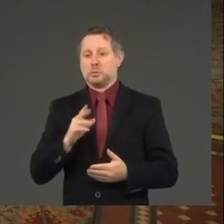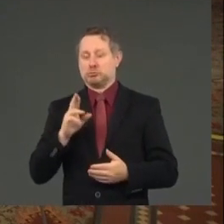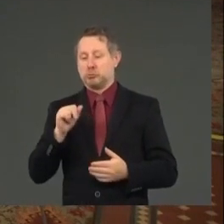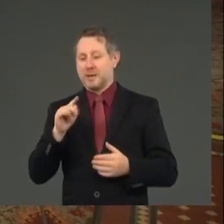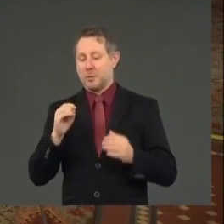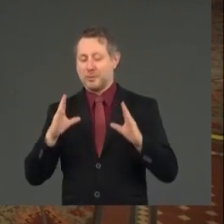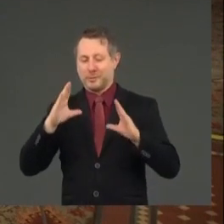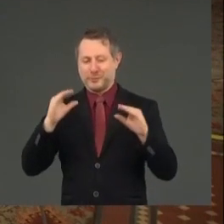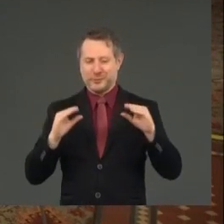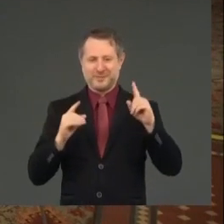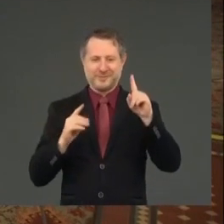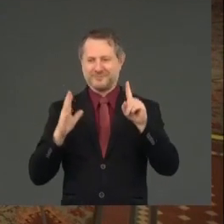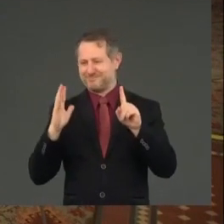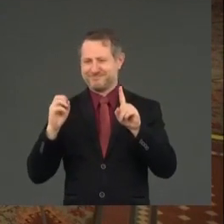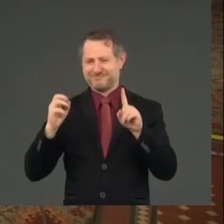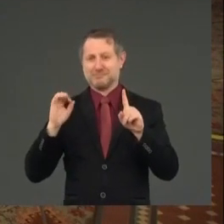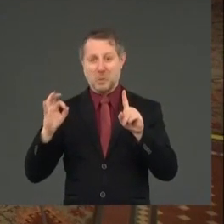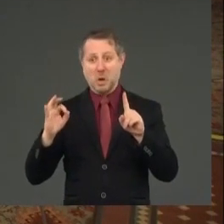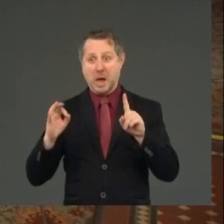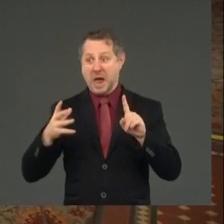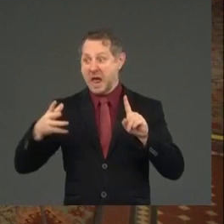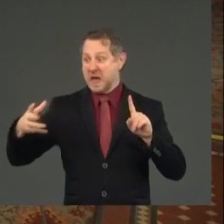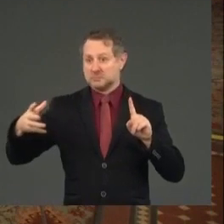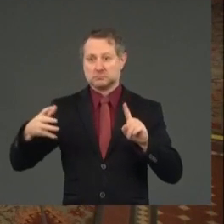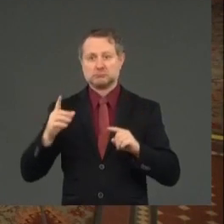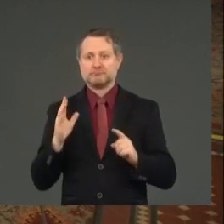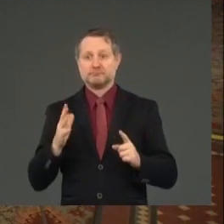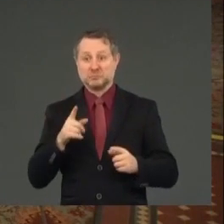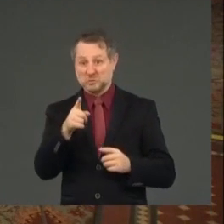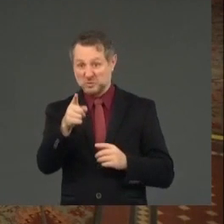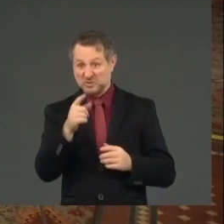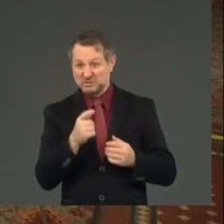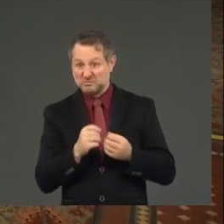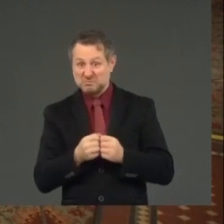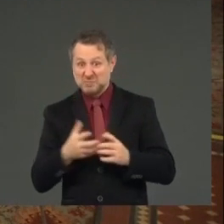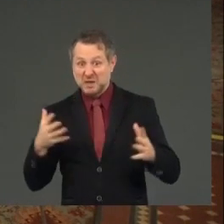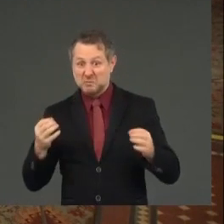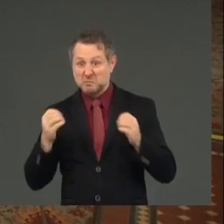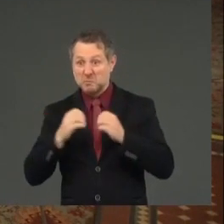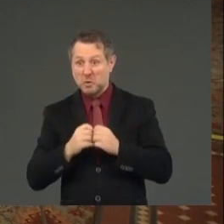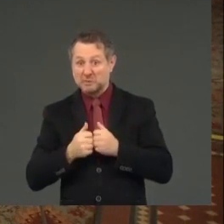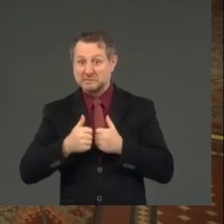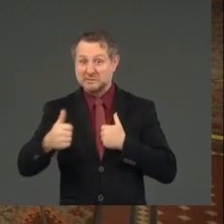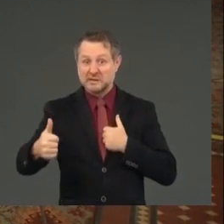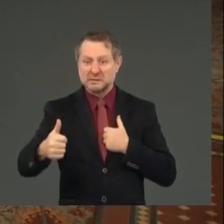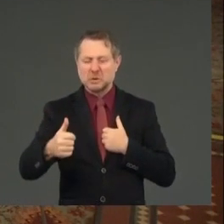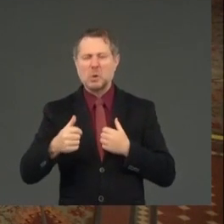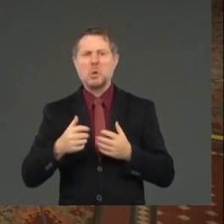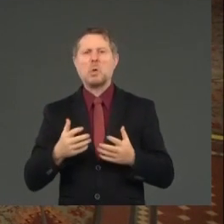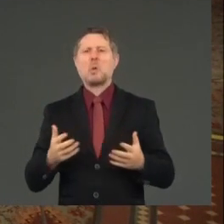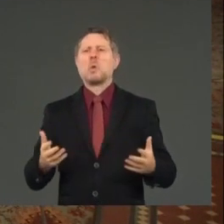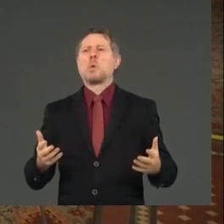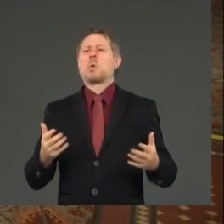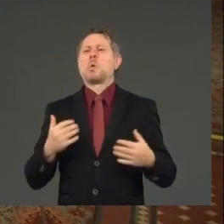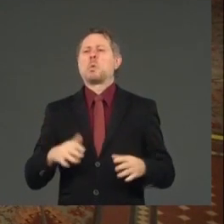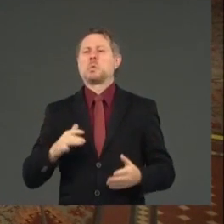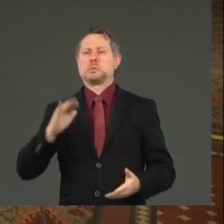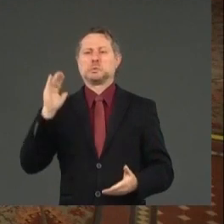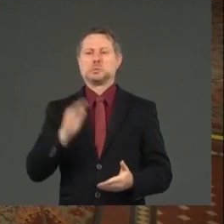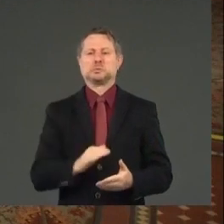A LOT OF TEACHERS UNIONS WILL